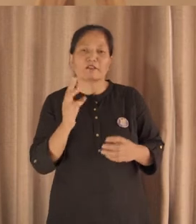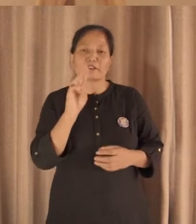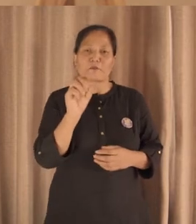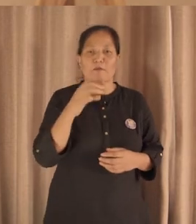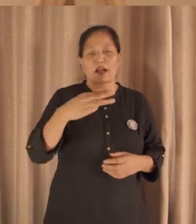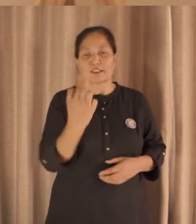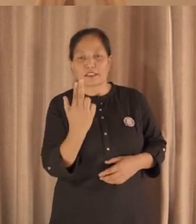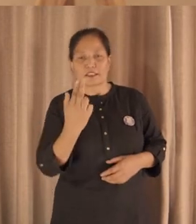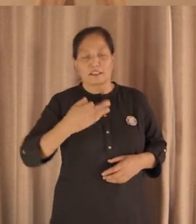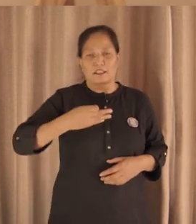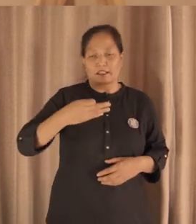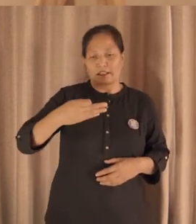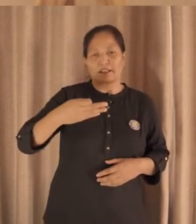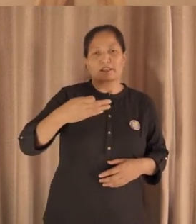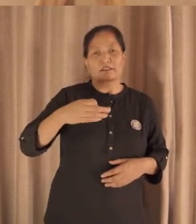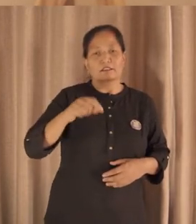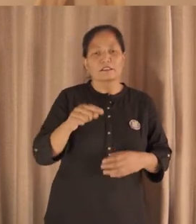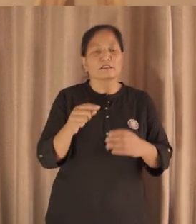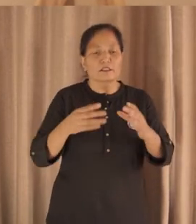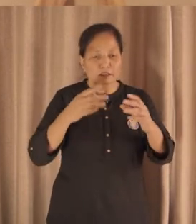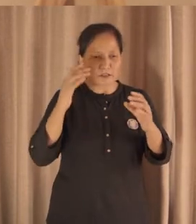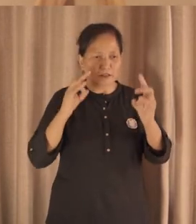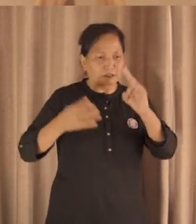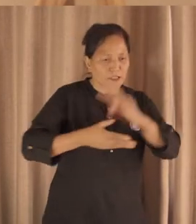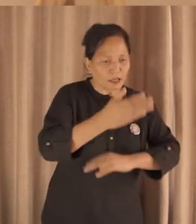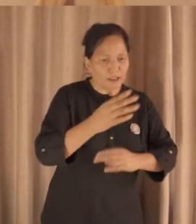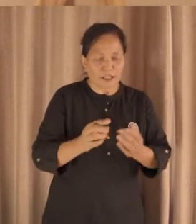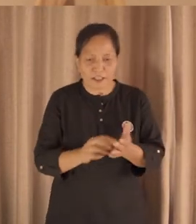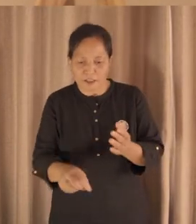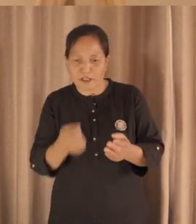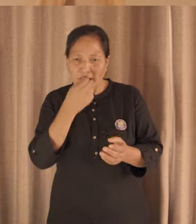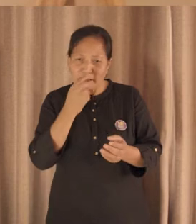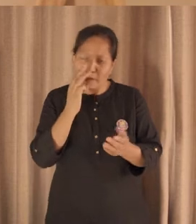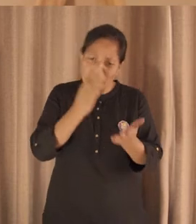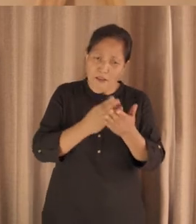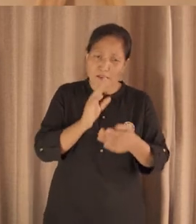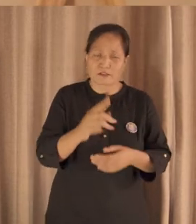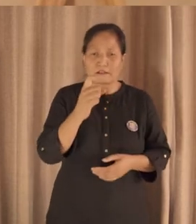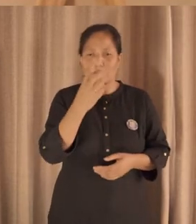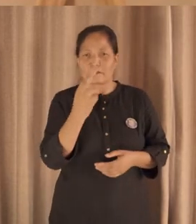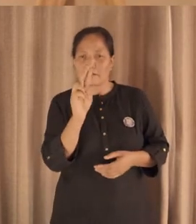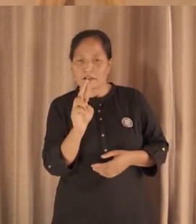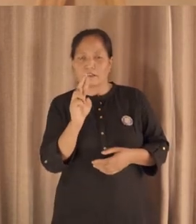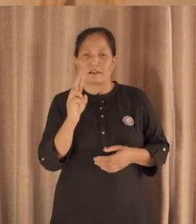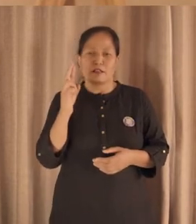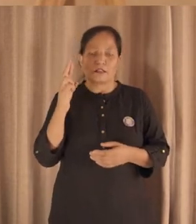study and understand and have the knowledge and skills to become a CDO. This all comes